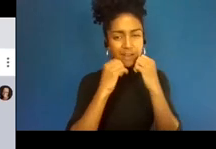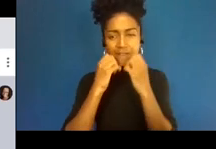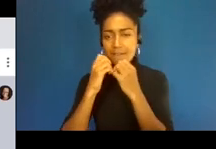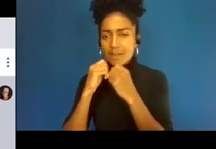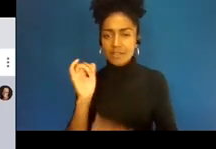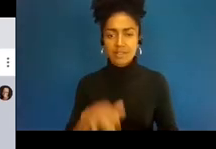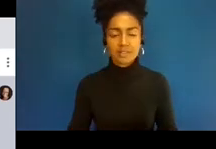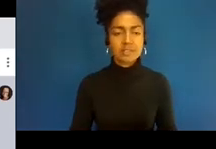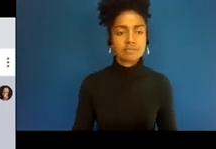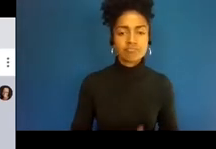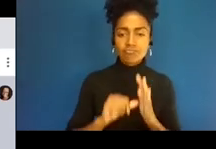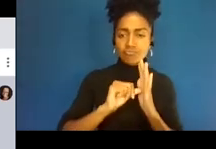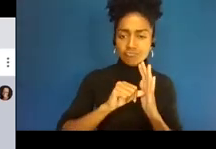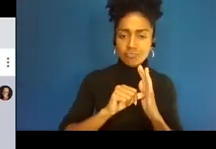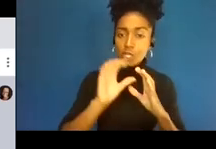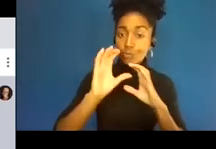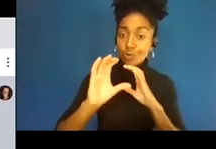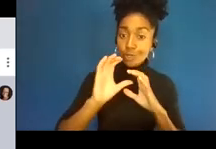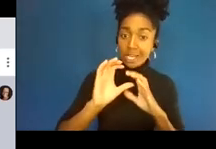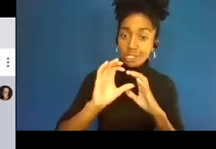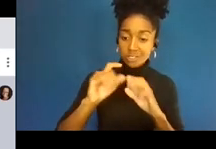"Emphasizing communication as an inclusive process"